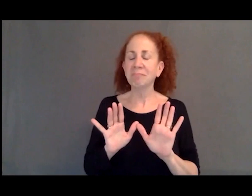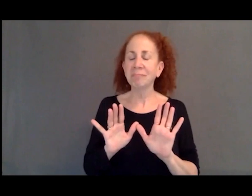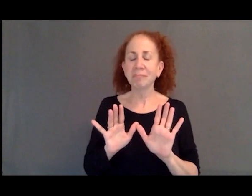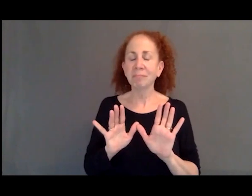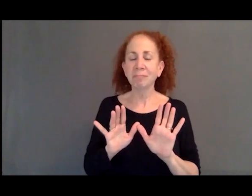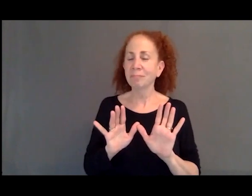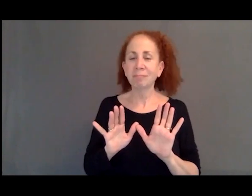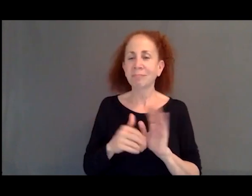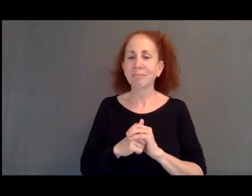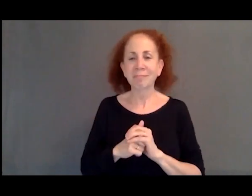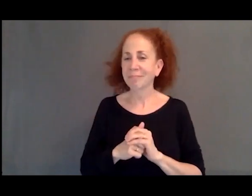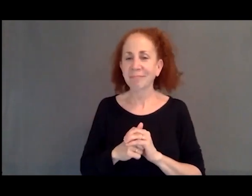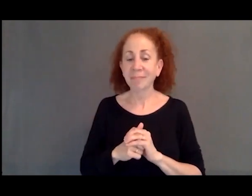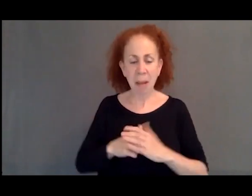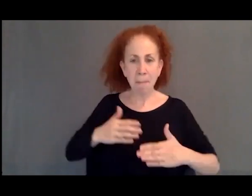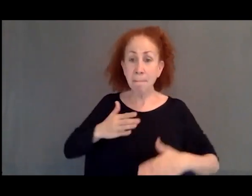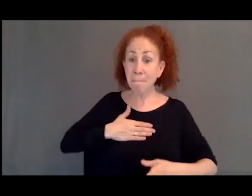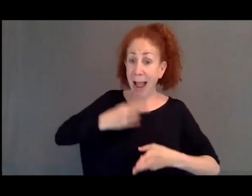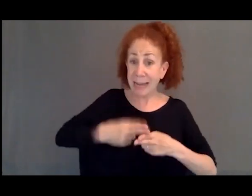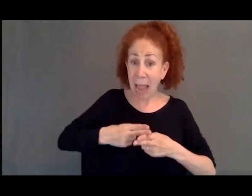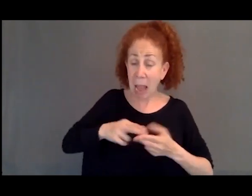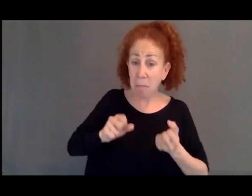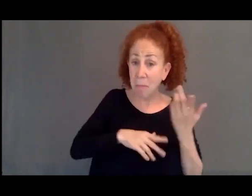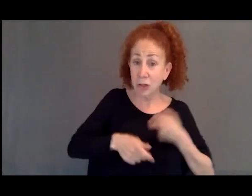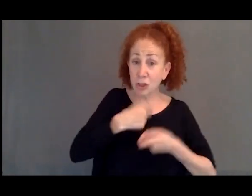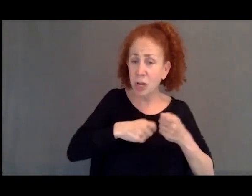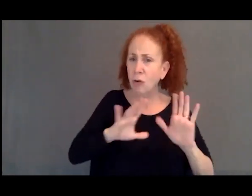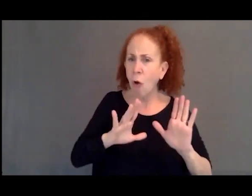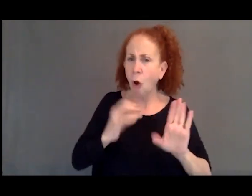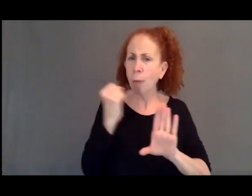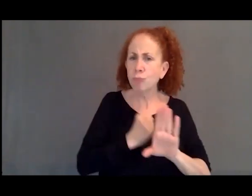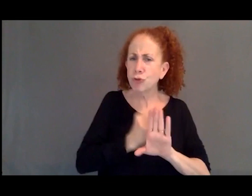that to deny your name would be a betrayal of your heritage,